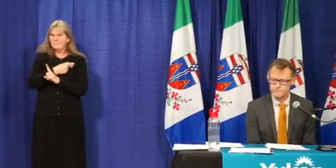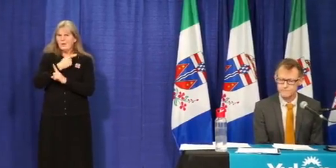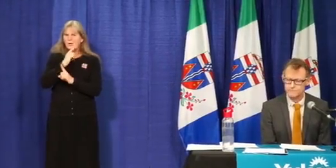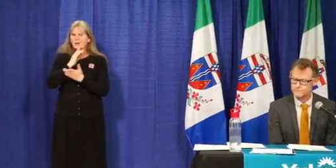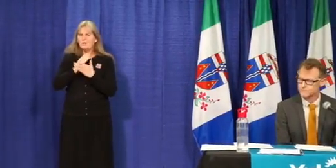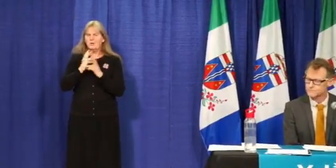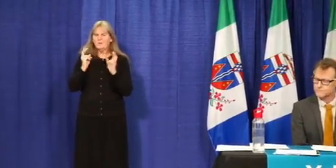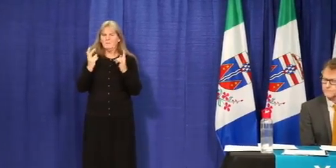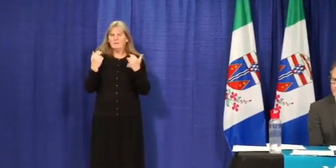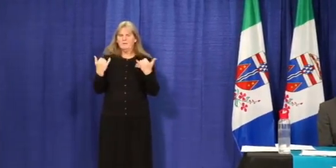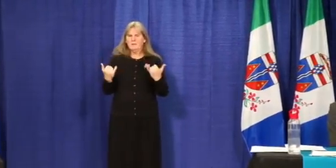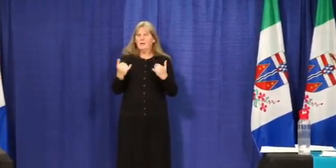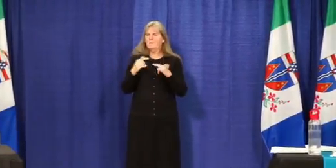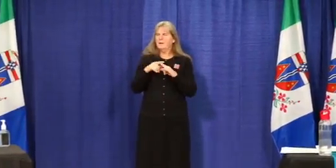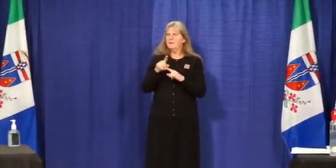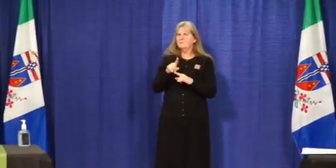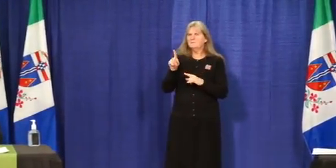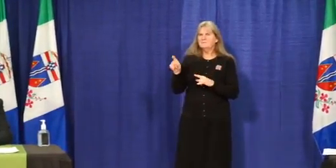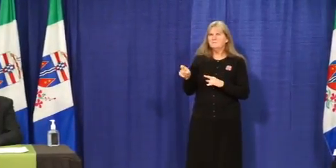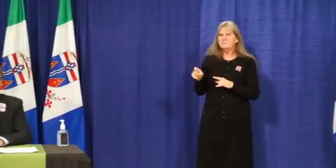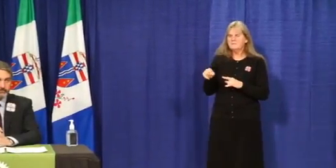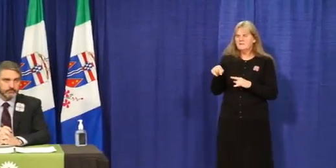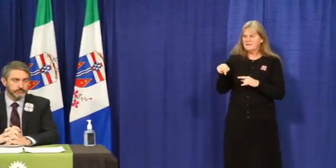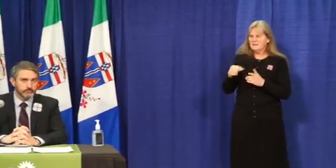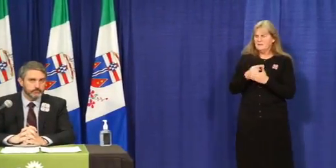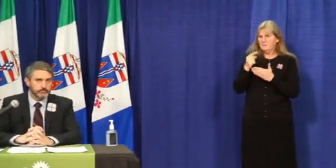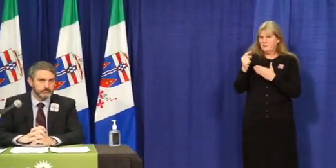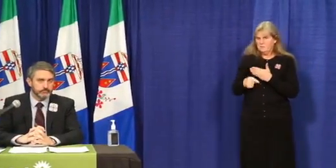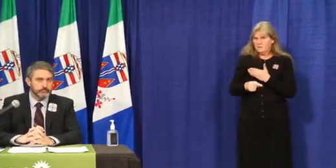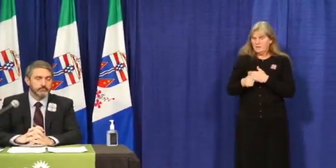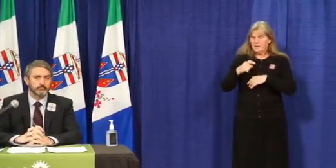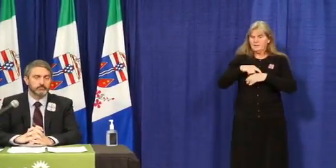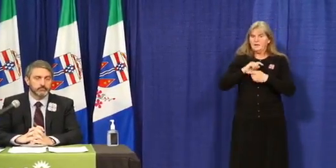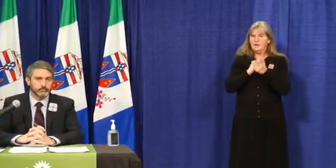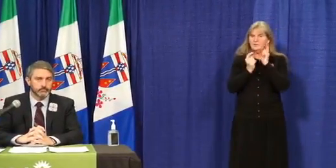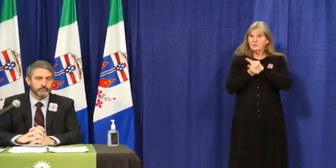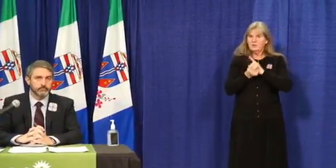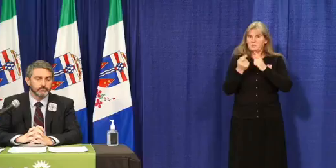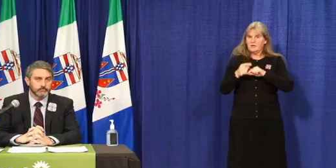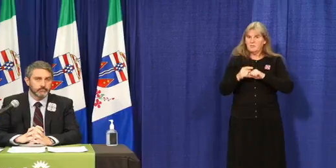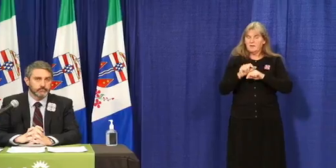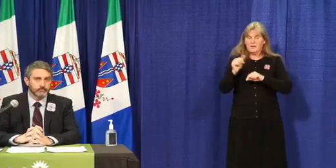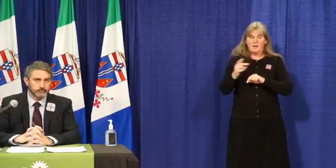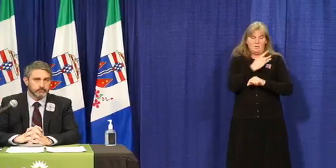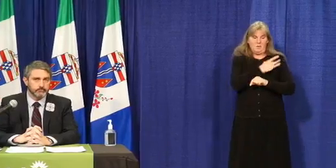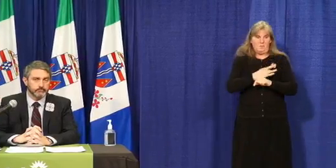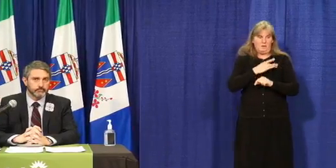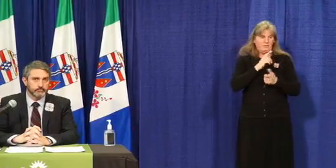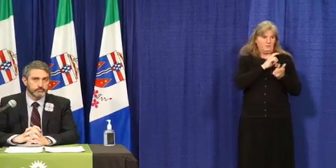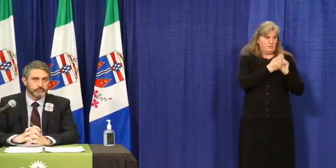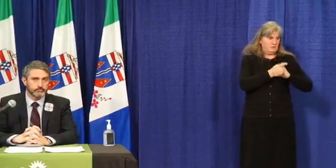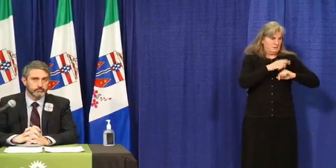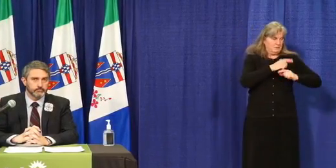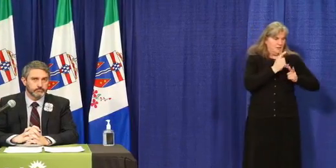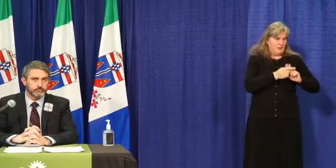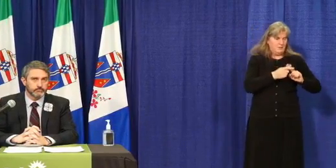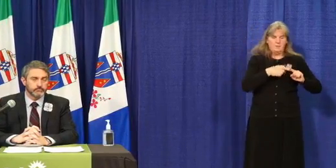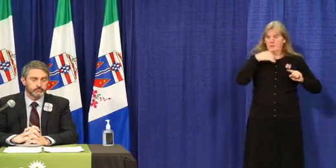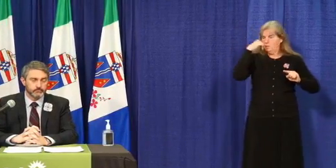But I'm curious, with this upcoming weekend and the time change happening in other provinces around the country, the Yukon not adjusting it